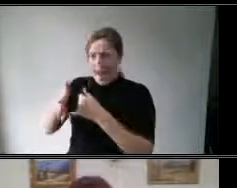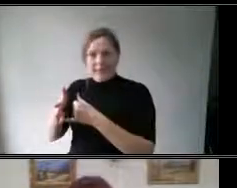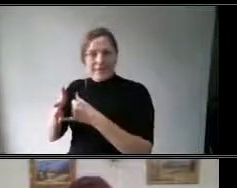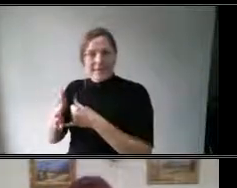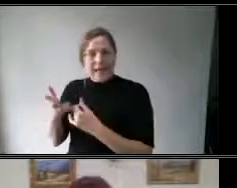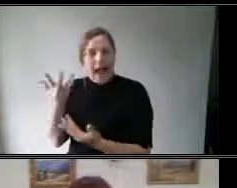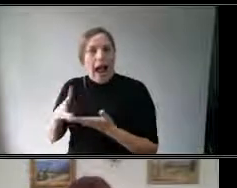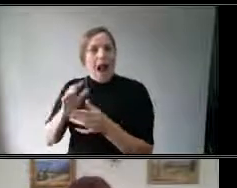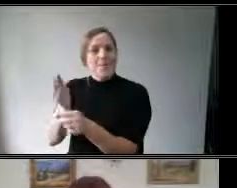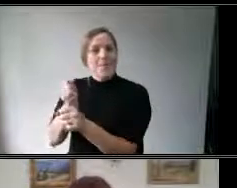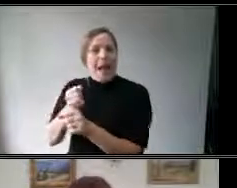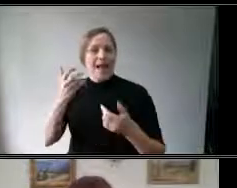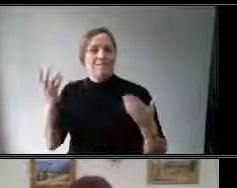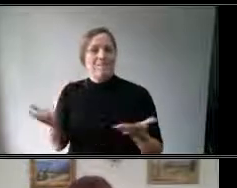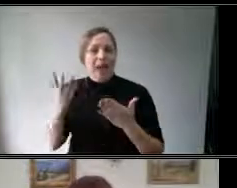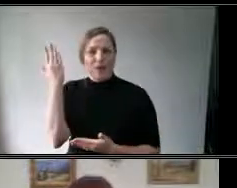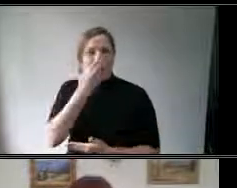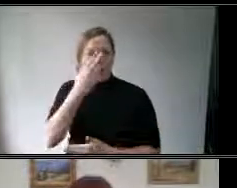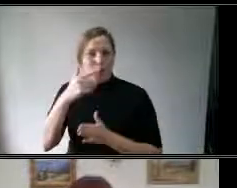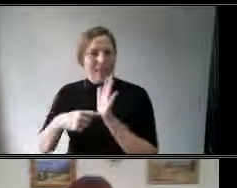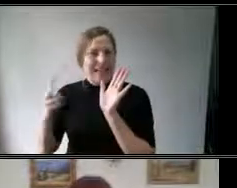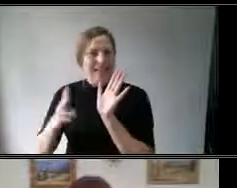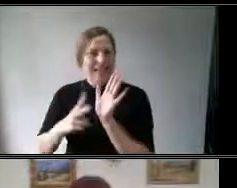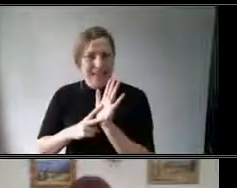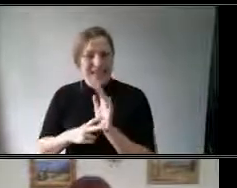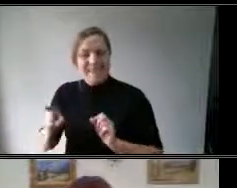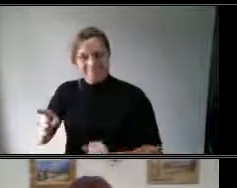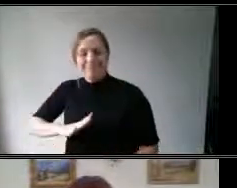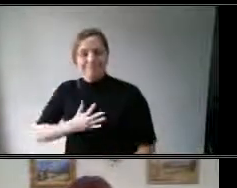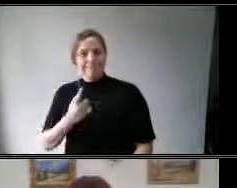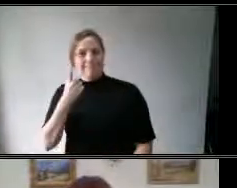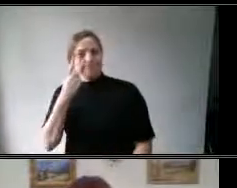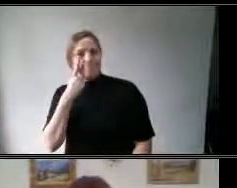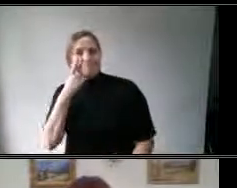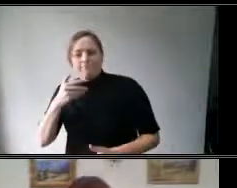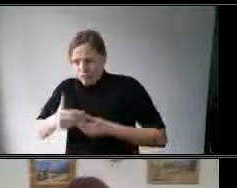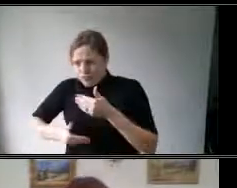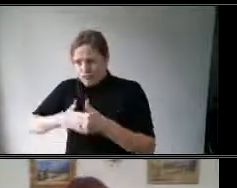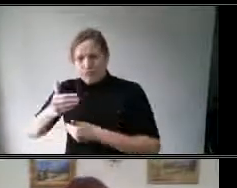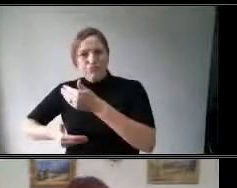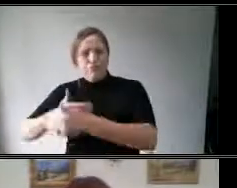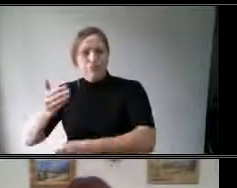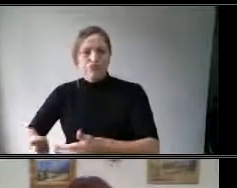for his learning to see you know the process from beginning to end and then of course um working at